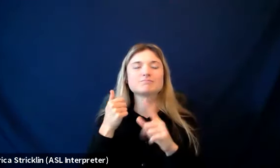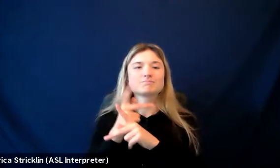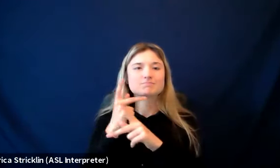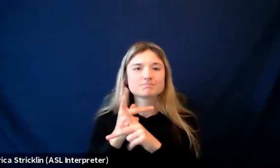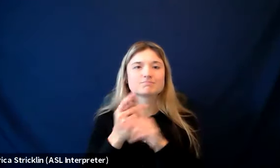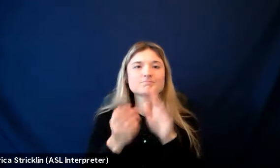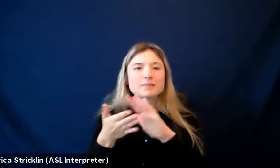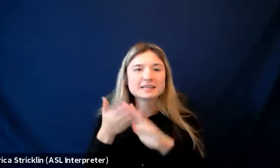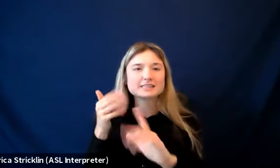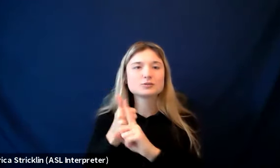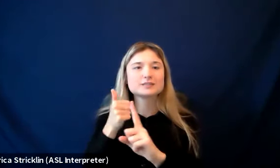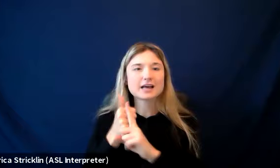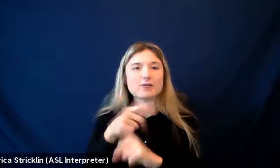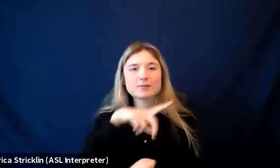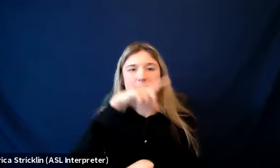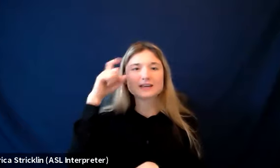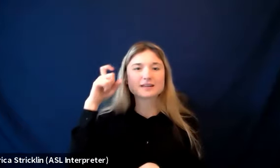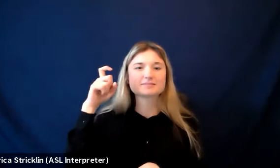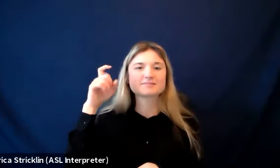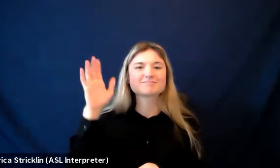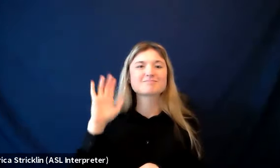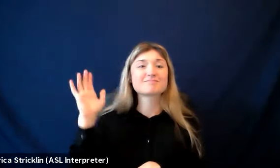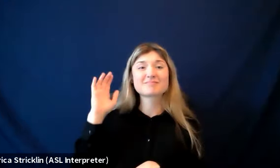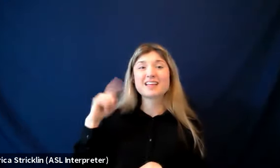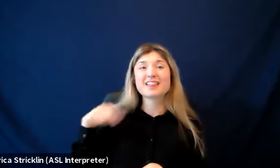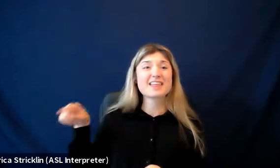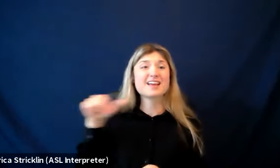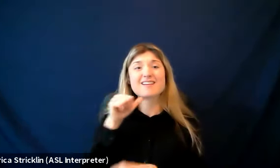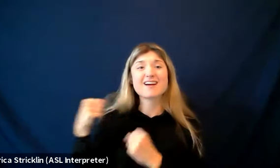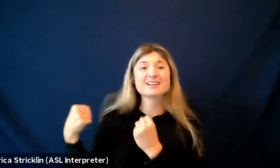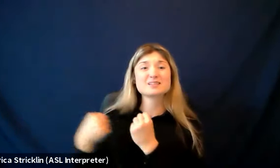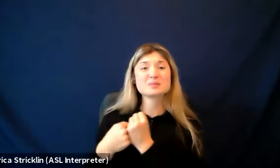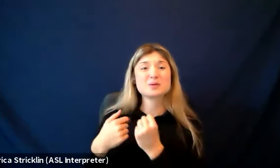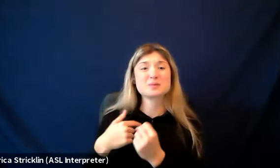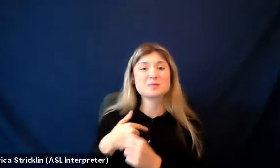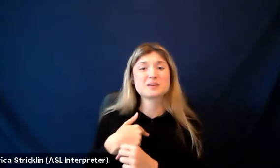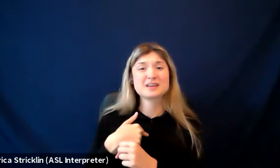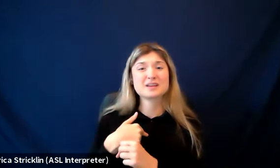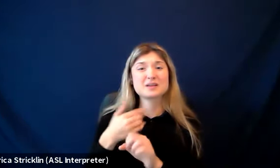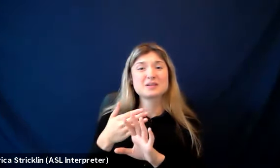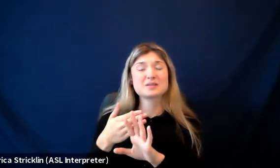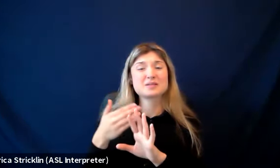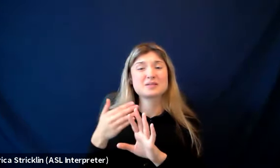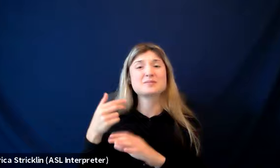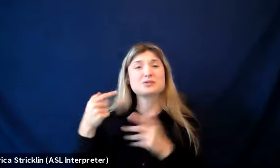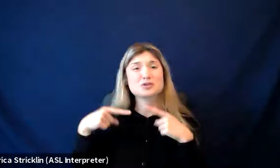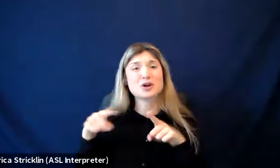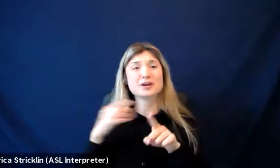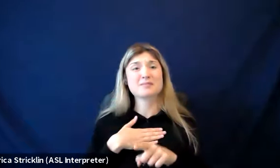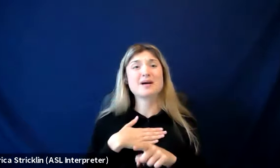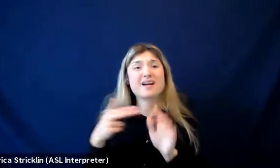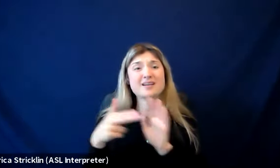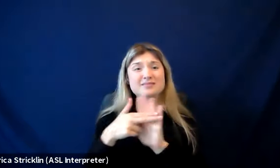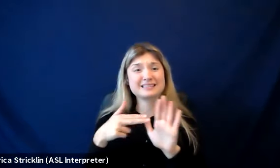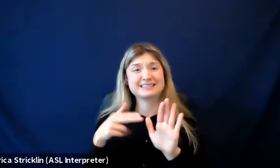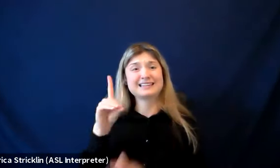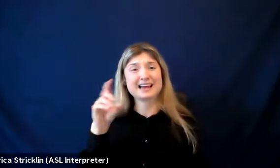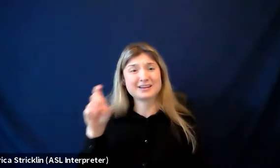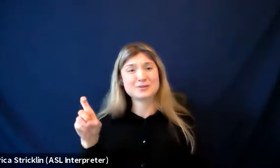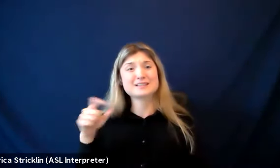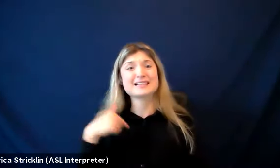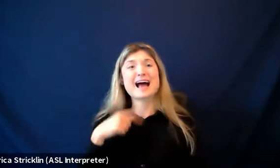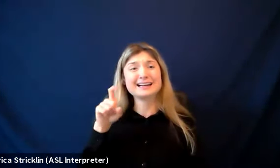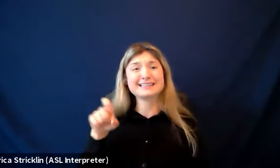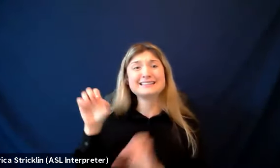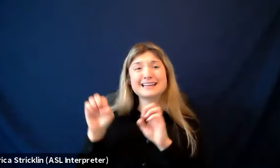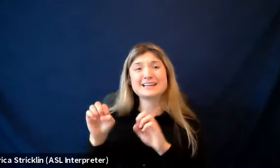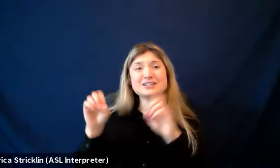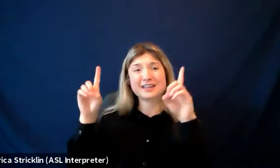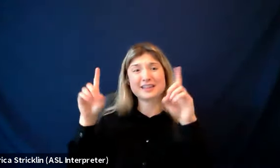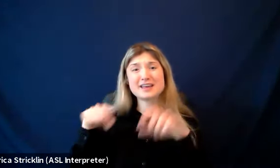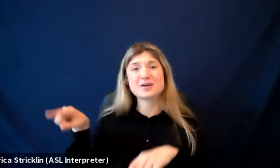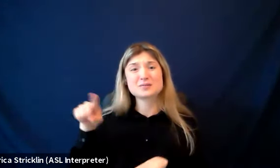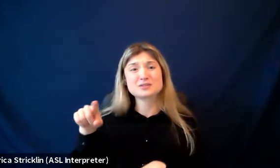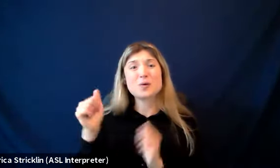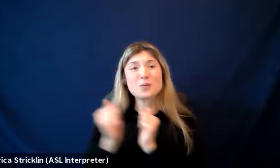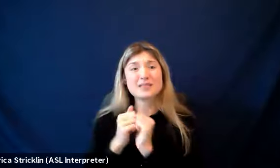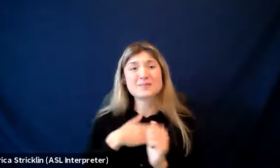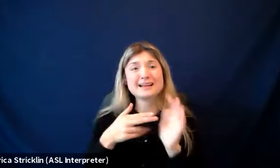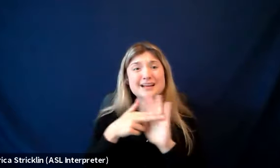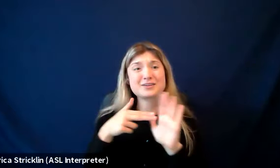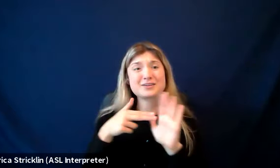one point, you know, you know, they weren't there for me, you know, like around my diagnosis you know they weren't there and I had to be strong enough to be to educate them, you know so far as with my diagnosis of HIV and everything that entails.